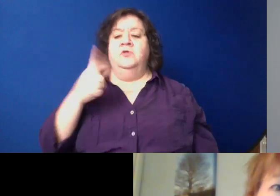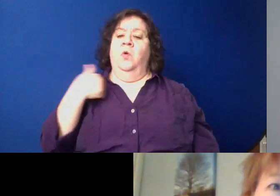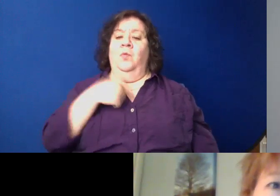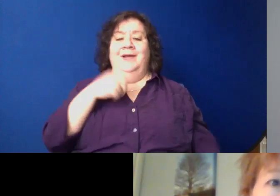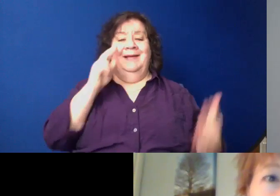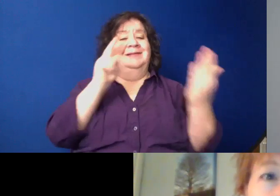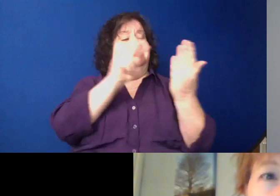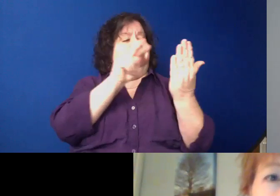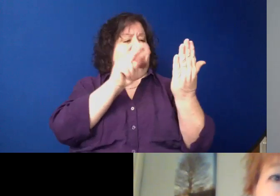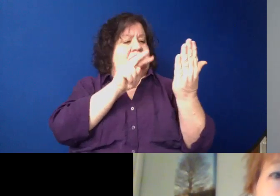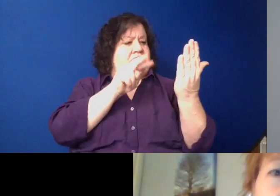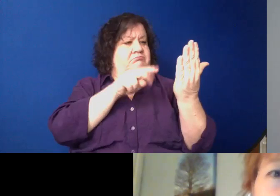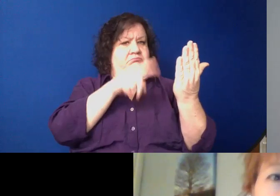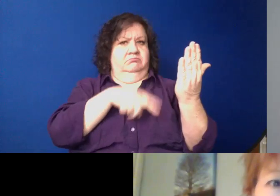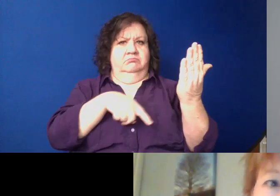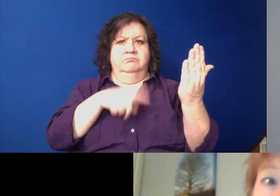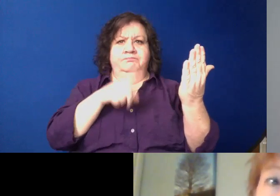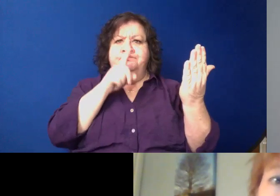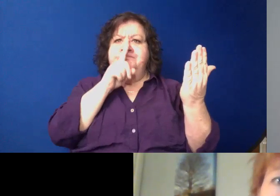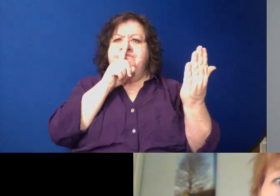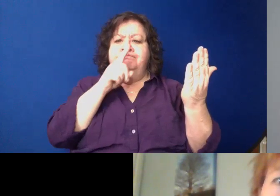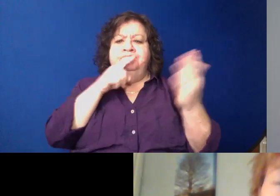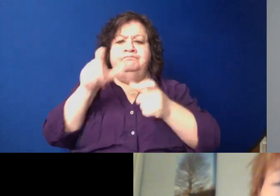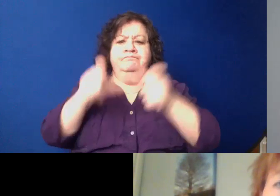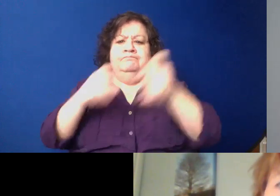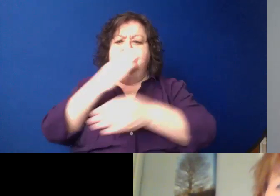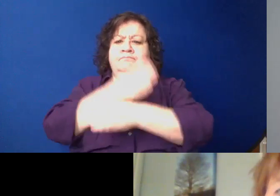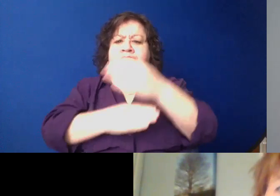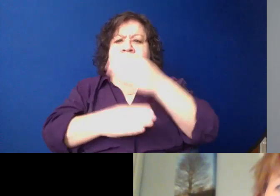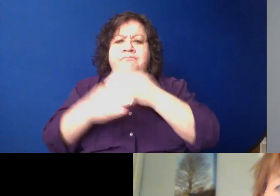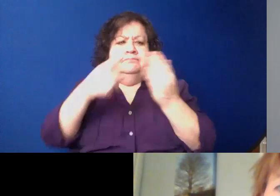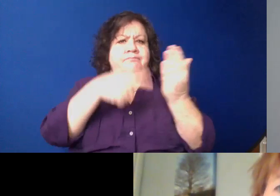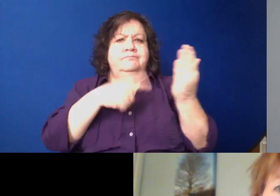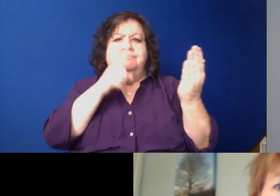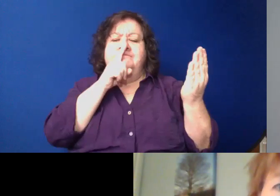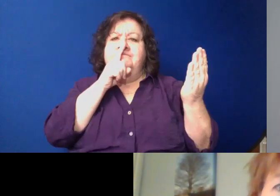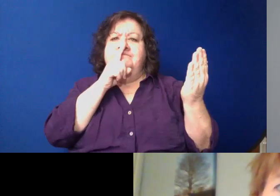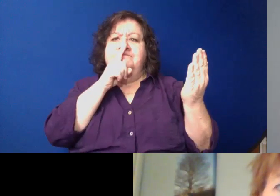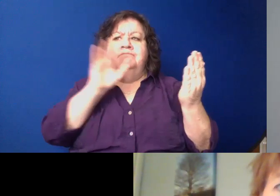illness it's more what we saw is what we know is right from the beginning people with disabilities